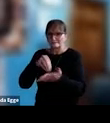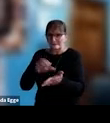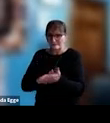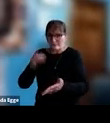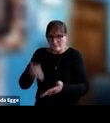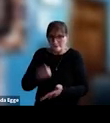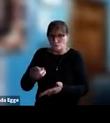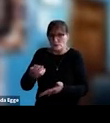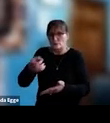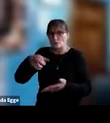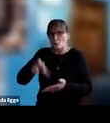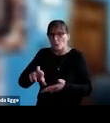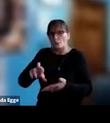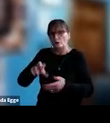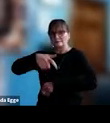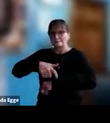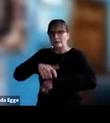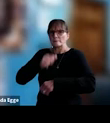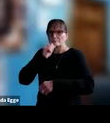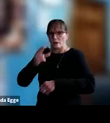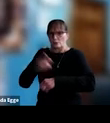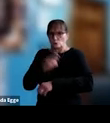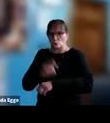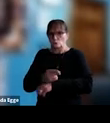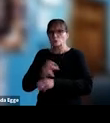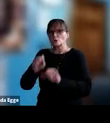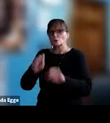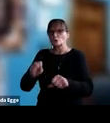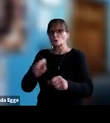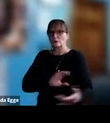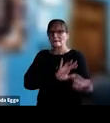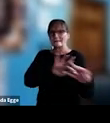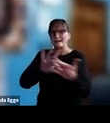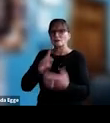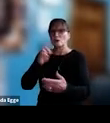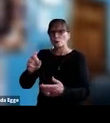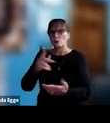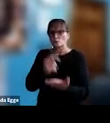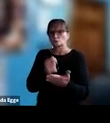or period of non-use, you could reach out to one of their treatment providers